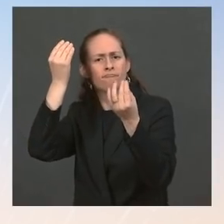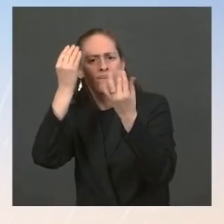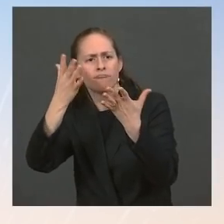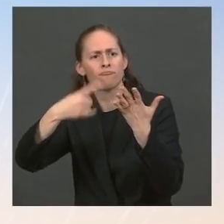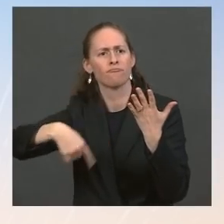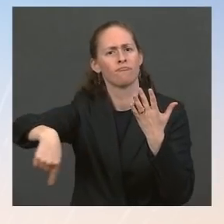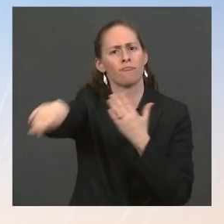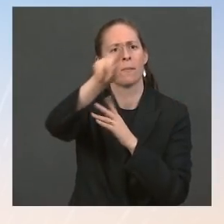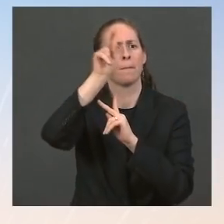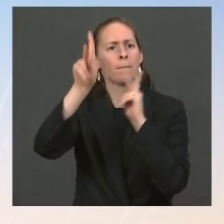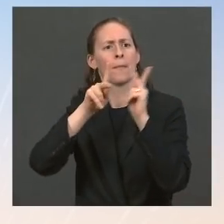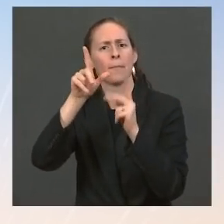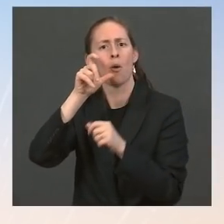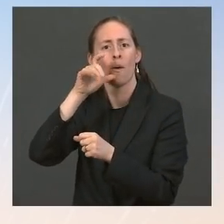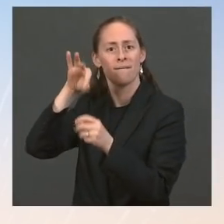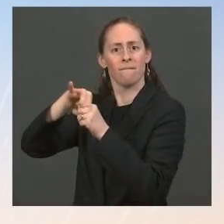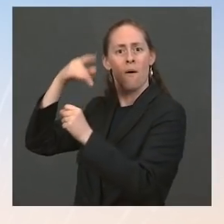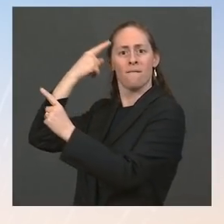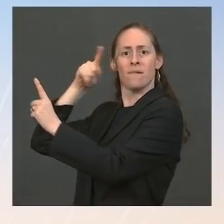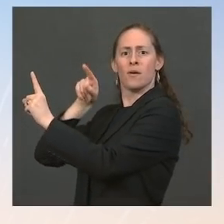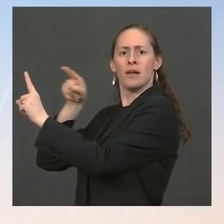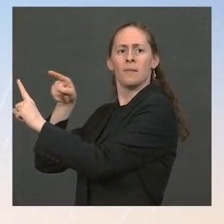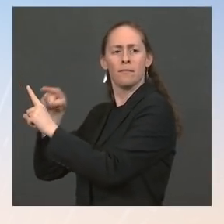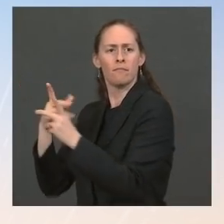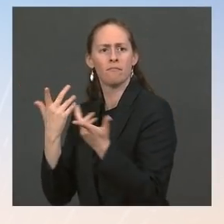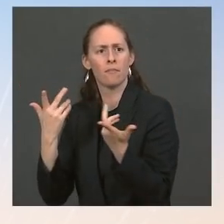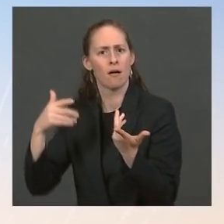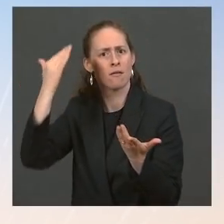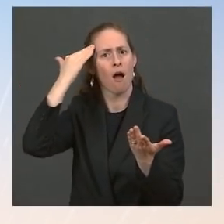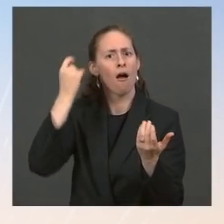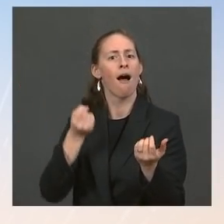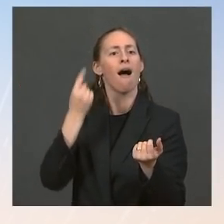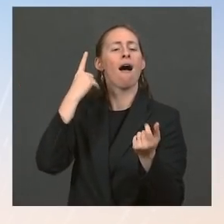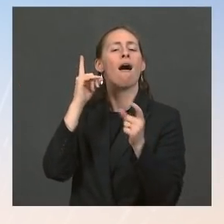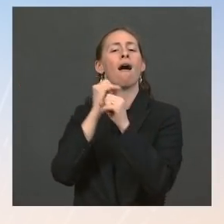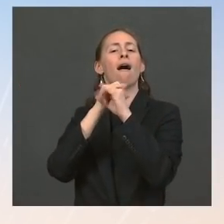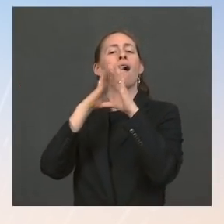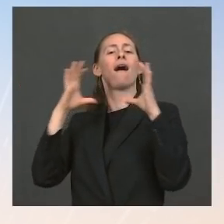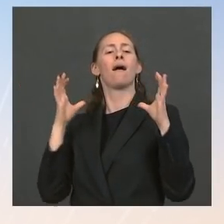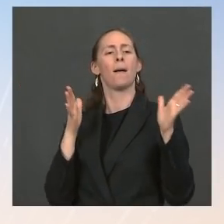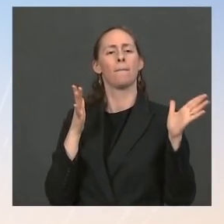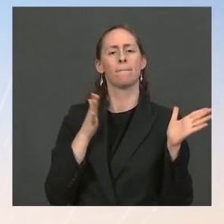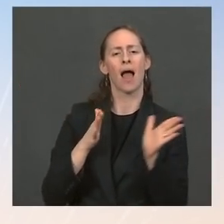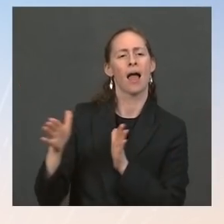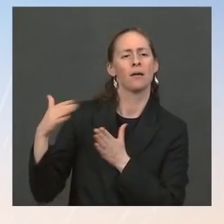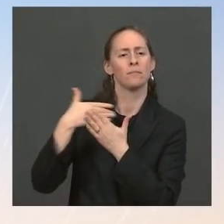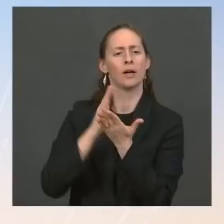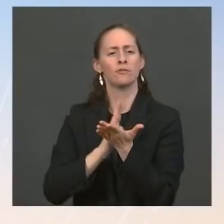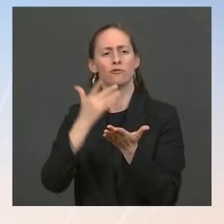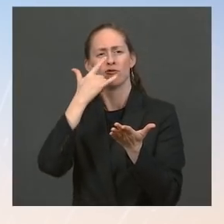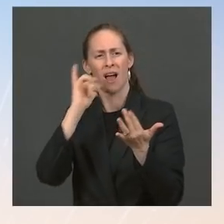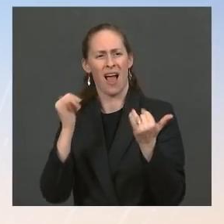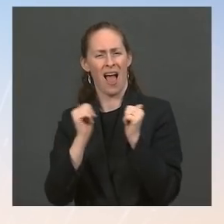how this spending plan is going to help deal with inflation and supply chain issues? Ms. Psaki: Sure. Well, let me give you --